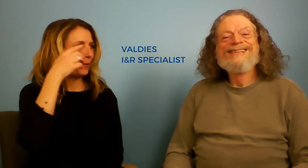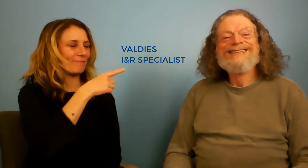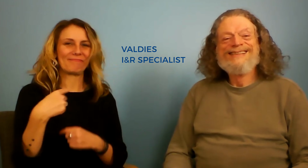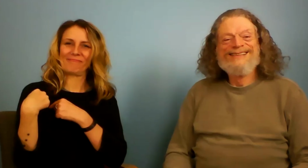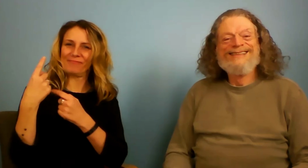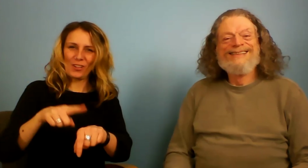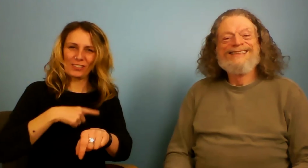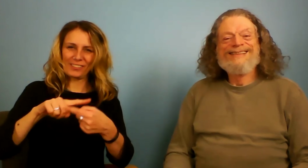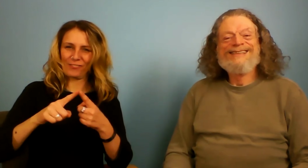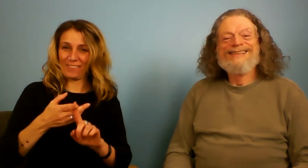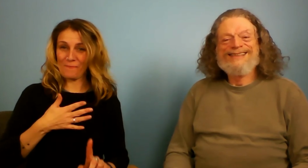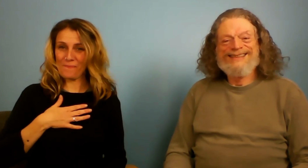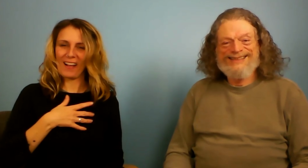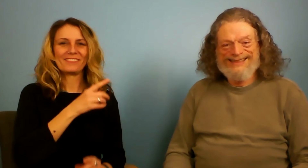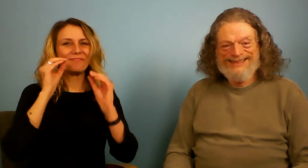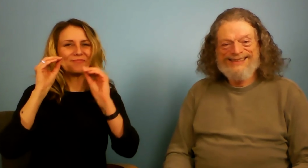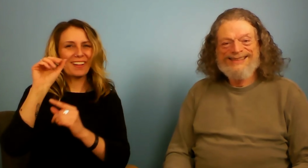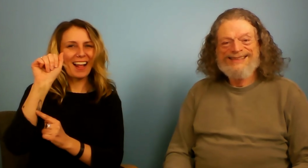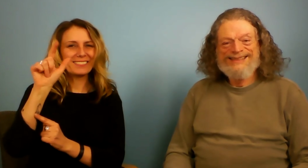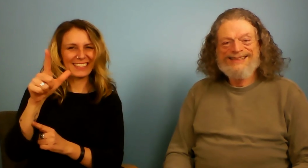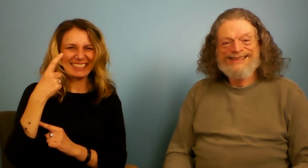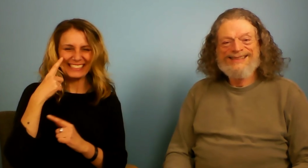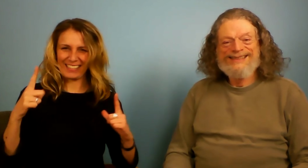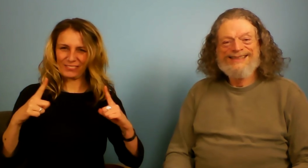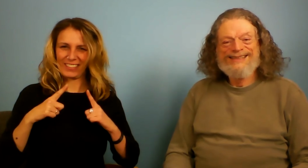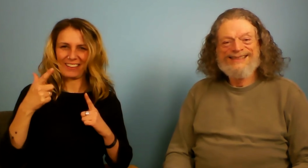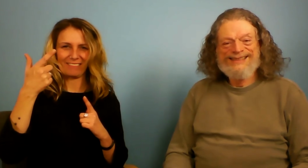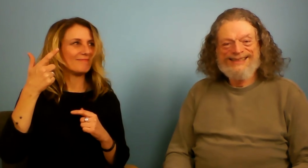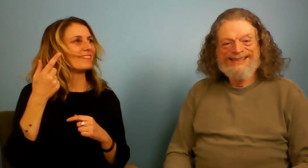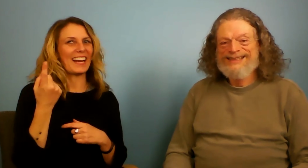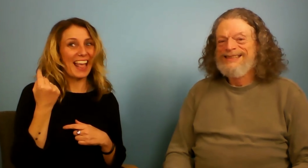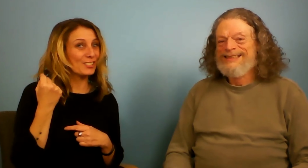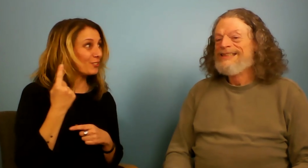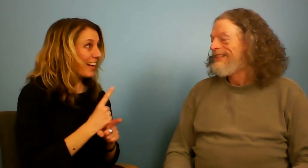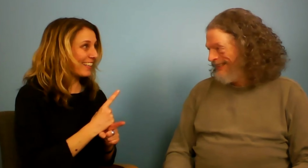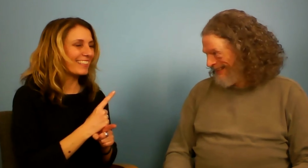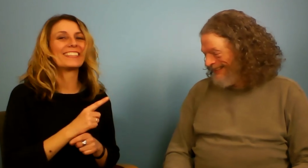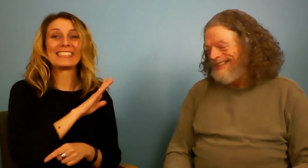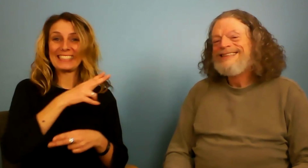he is a friend of mine. He has taught ASL and recently retired last year. Right?